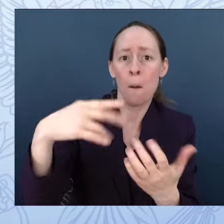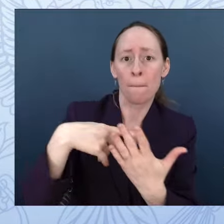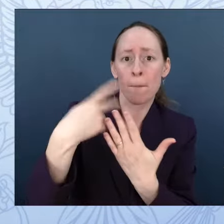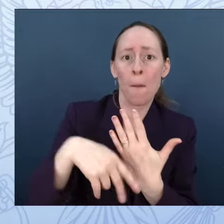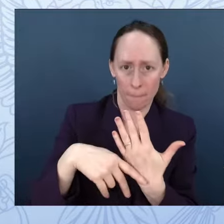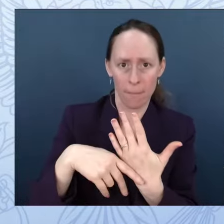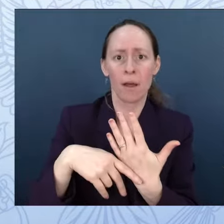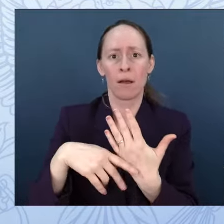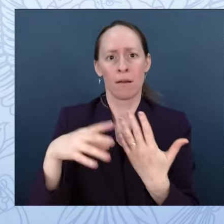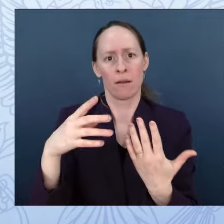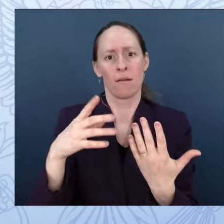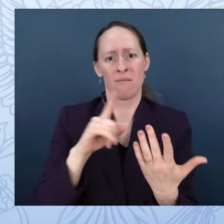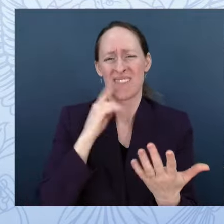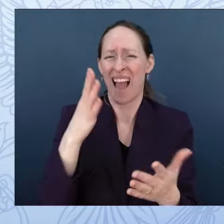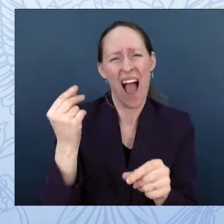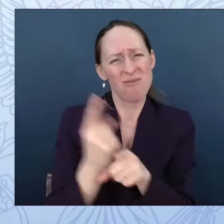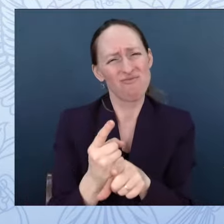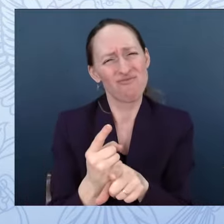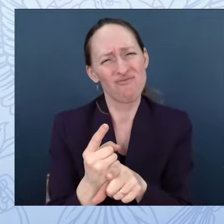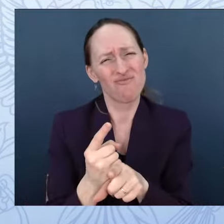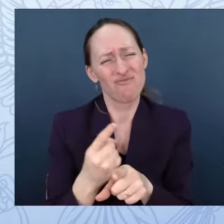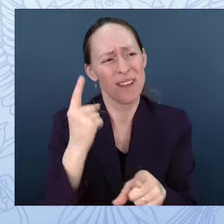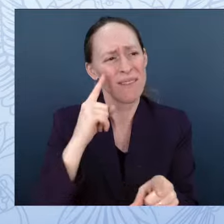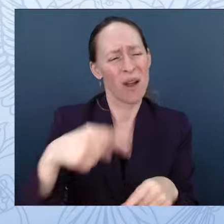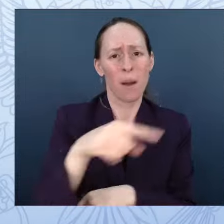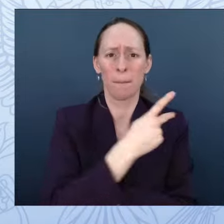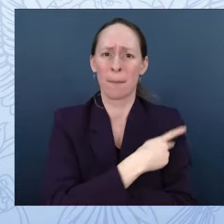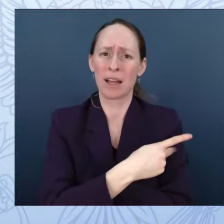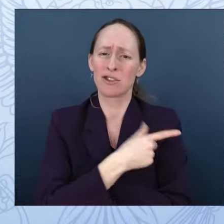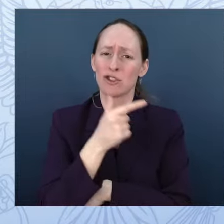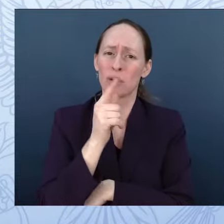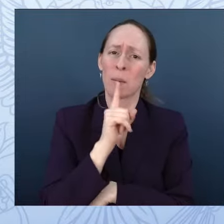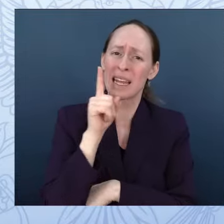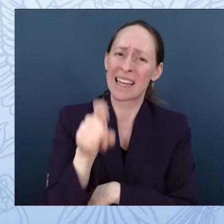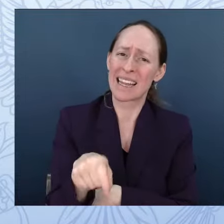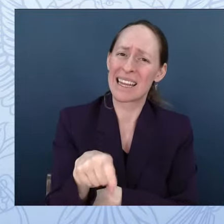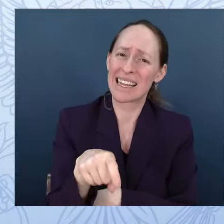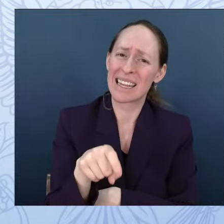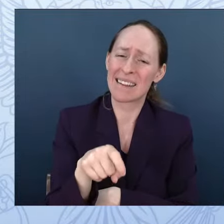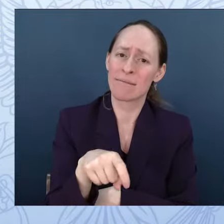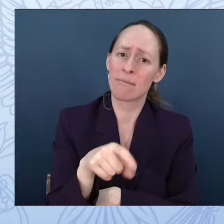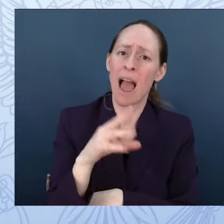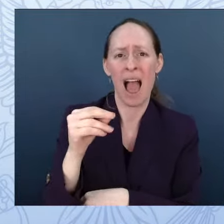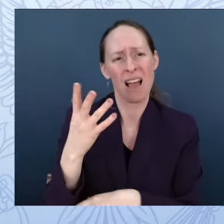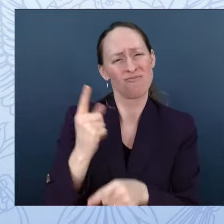So patients with navigators miss fewer appointments, are more likely to complete their treatment,